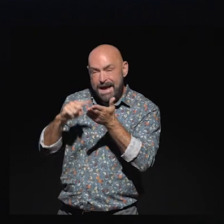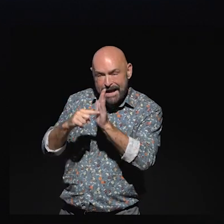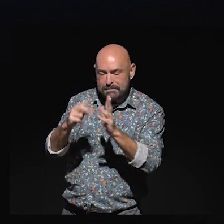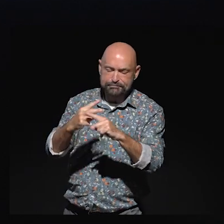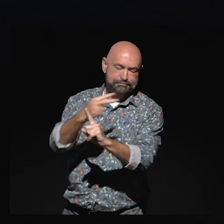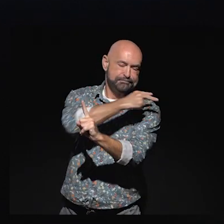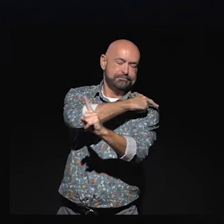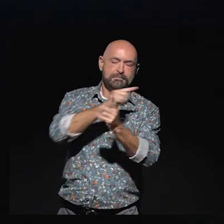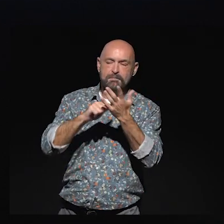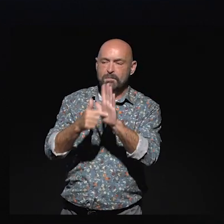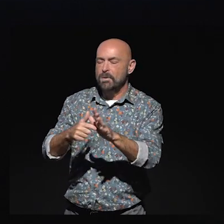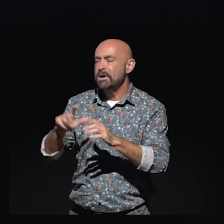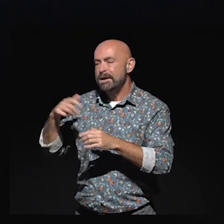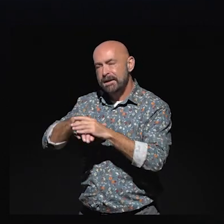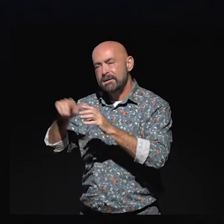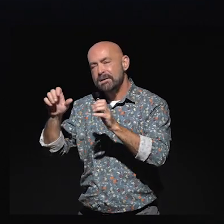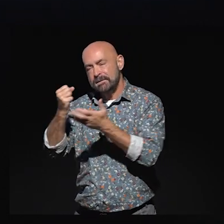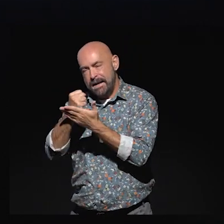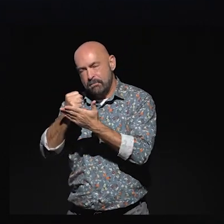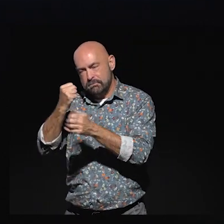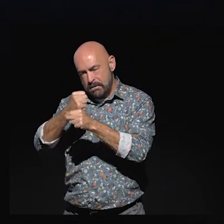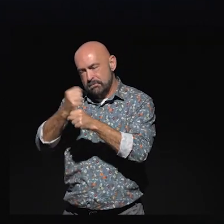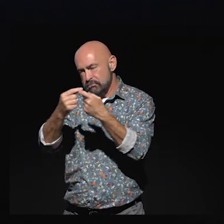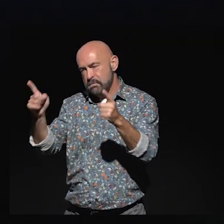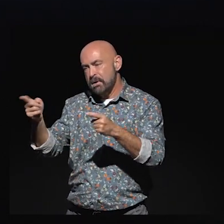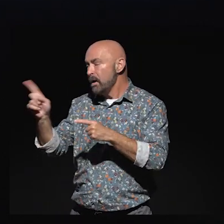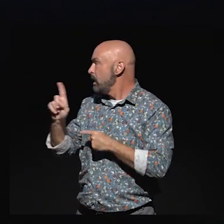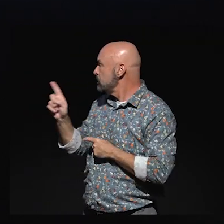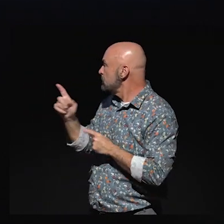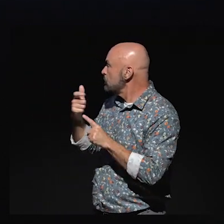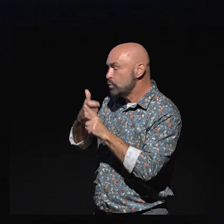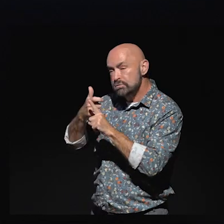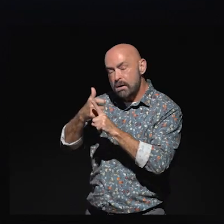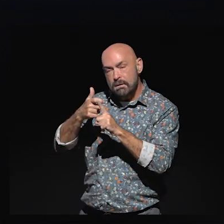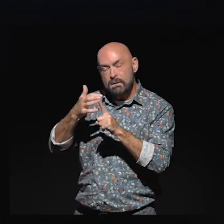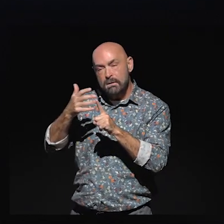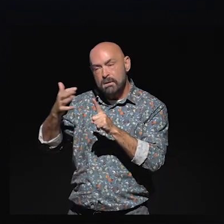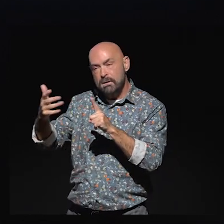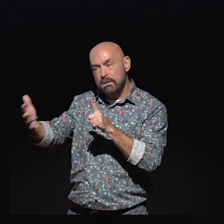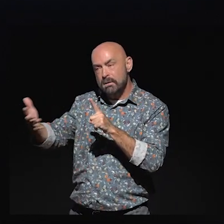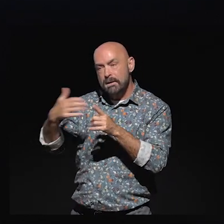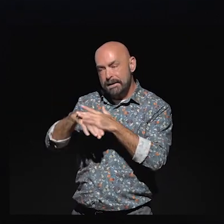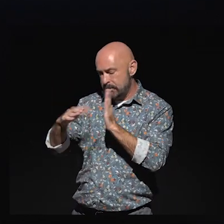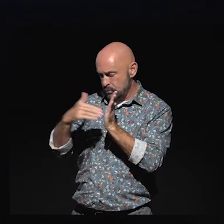first at the Galerie Georges Petit and then at the Kunsthaus in Zurich.